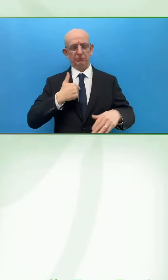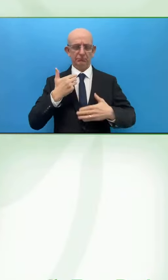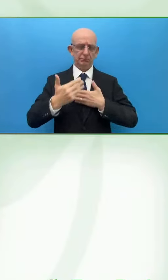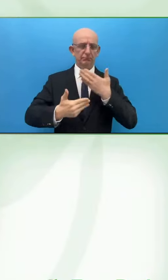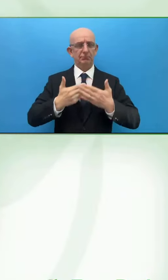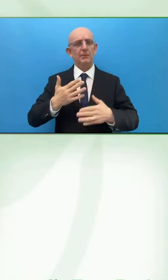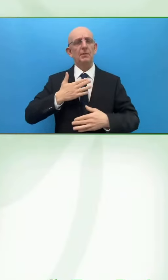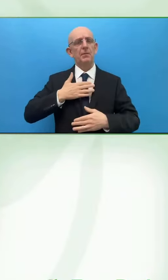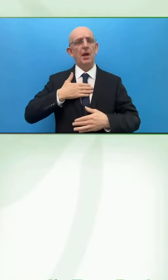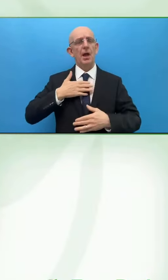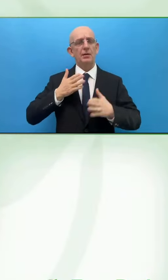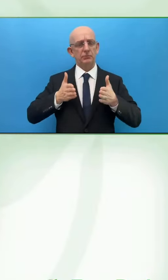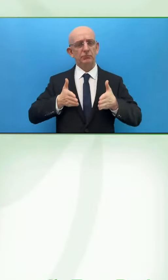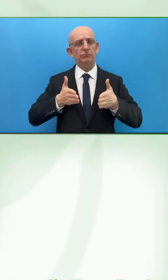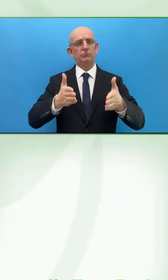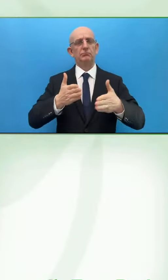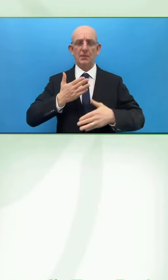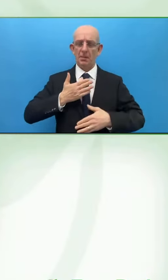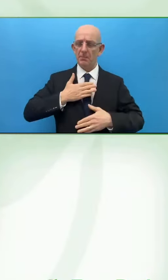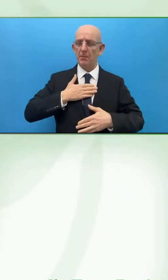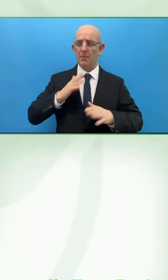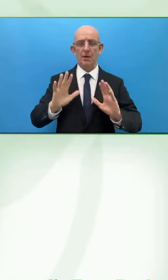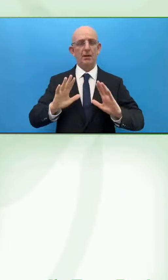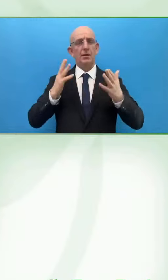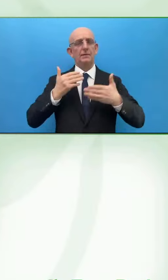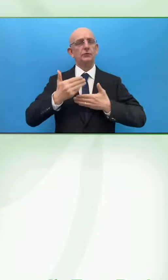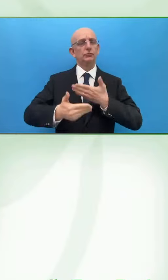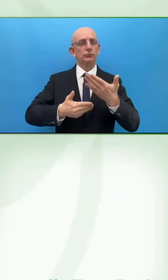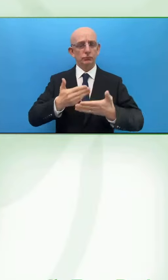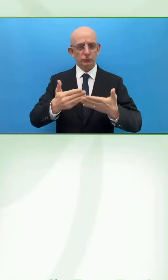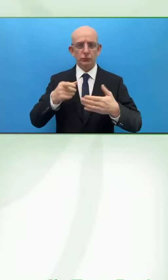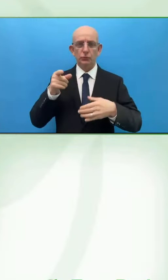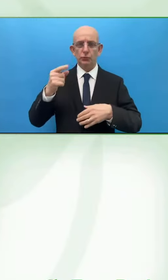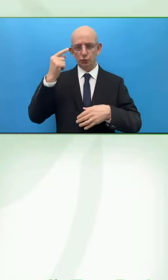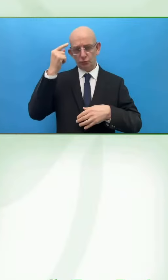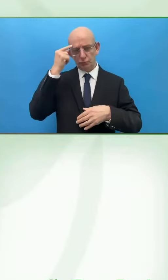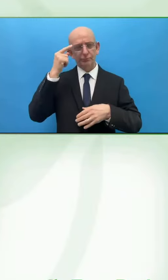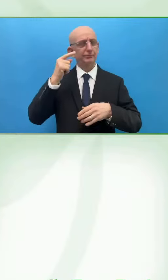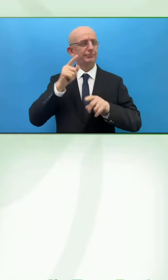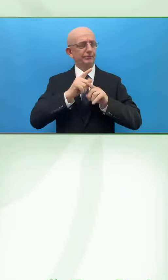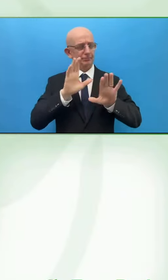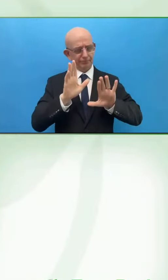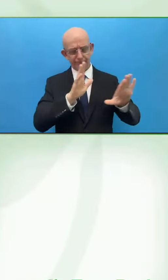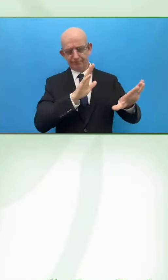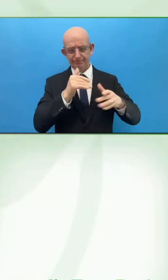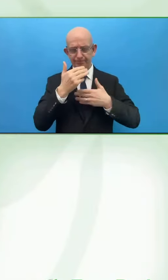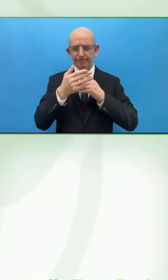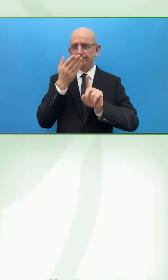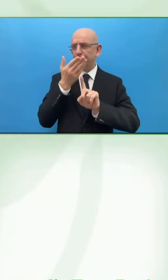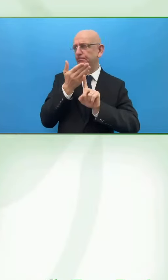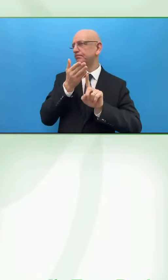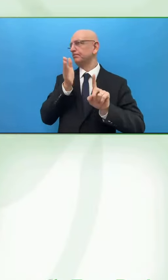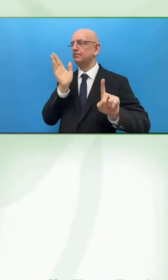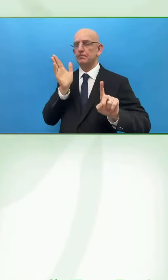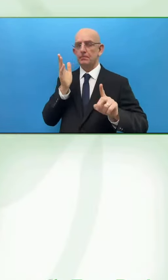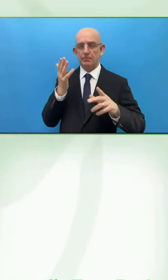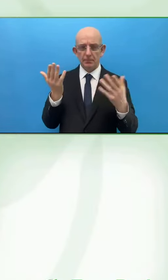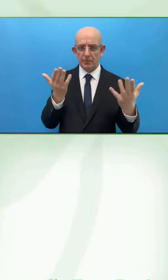can share to the world so that people can get motivated to find out solutions and solve